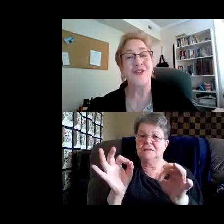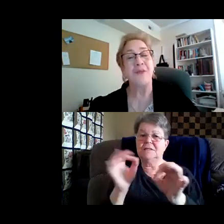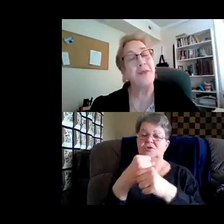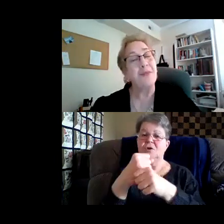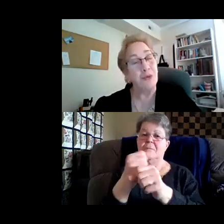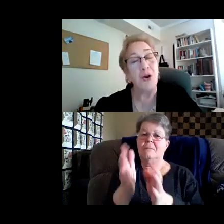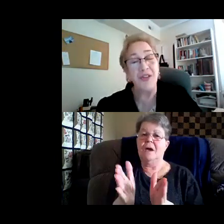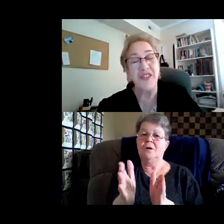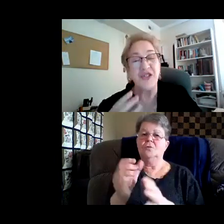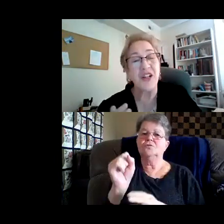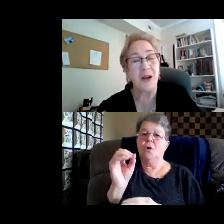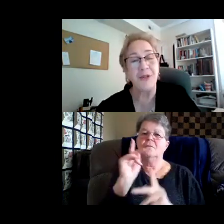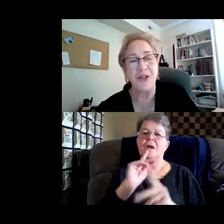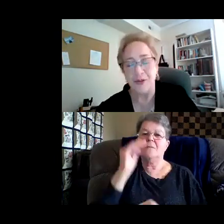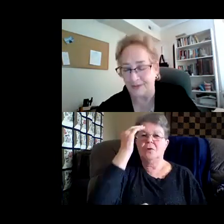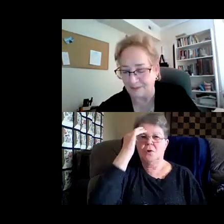So that people know that they should come to you.